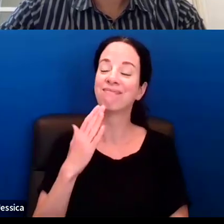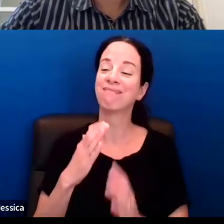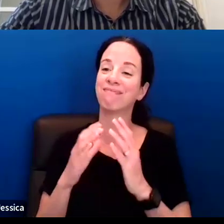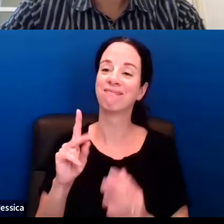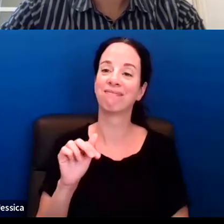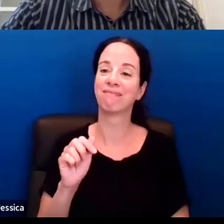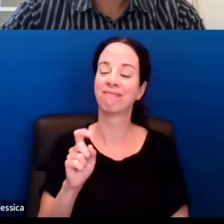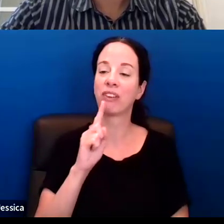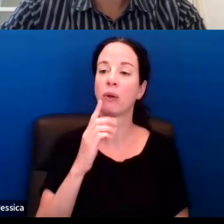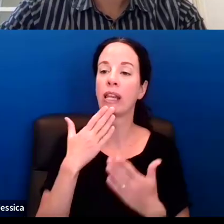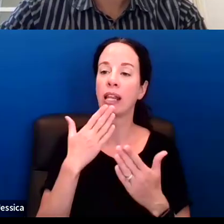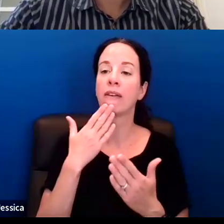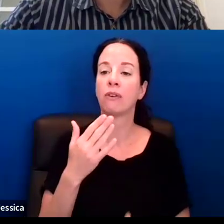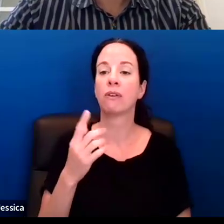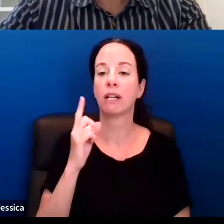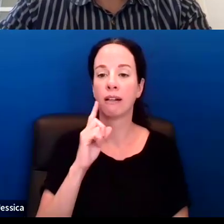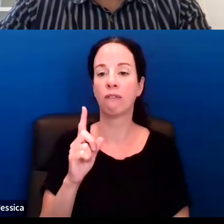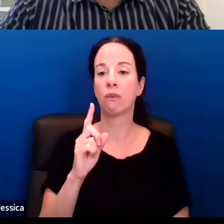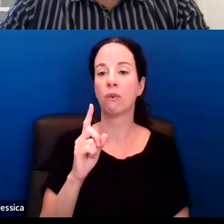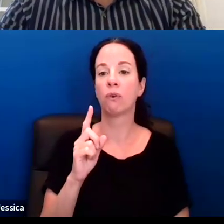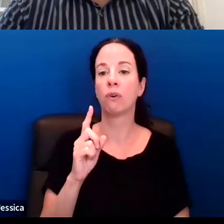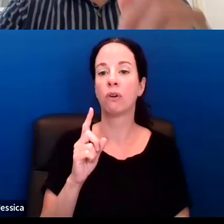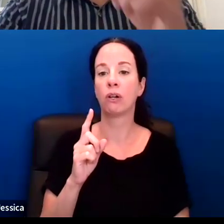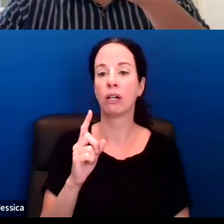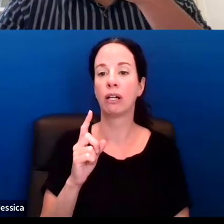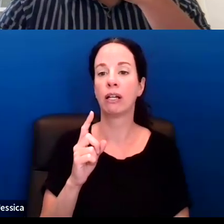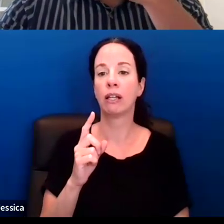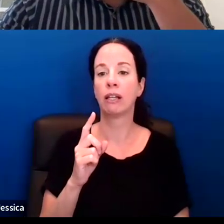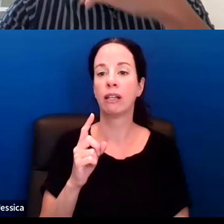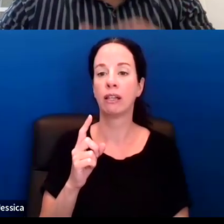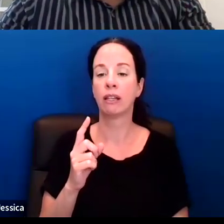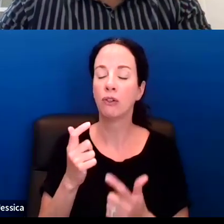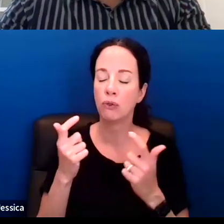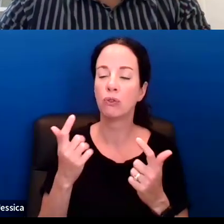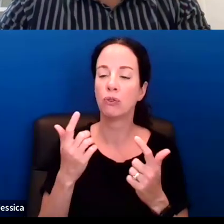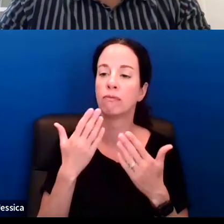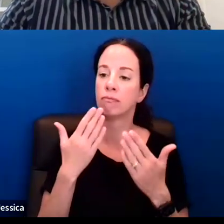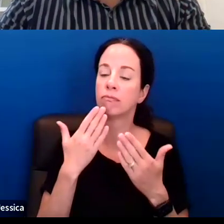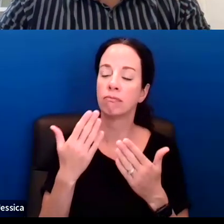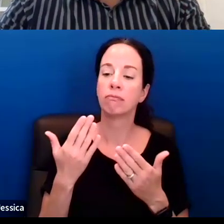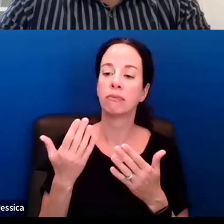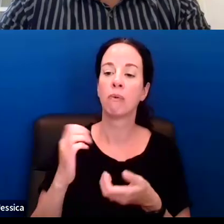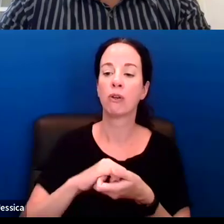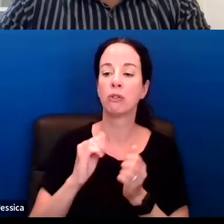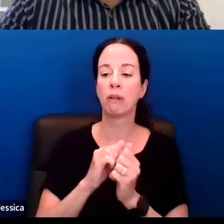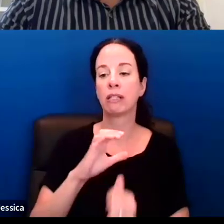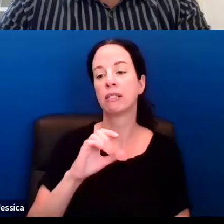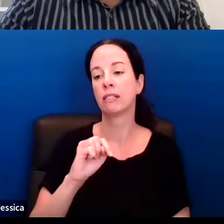for the generous partnership with CETF. Now, you mentioned, and this actually has come up in